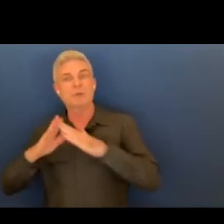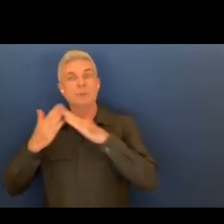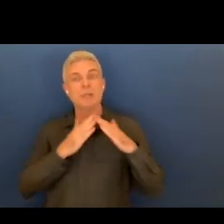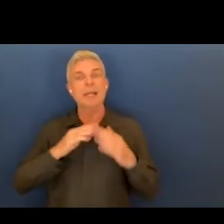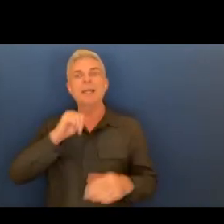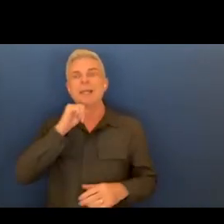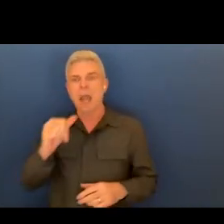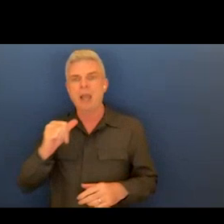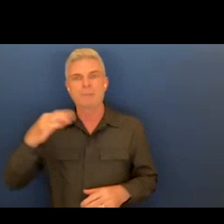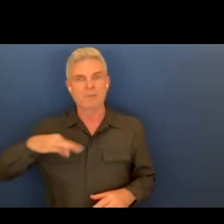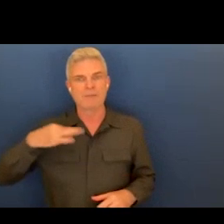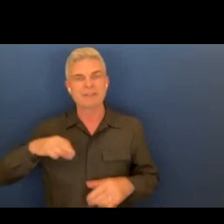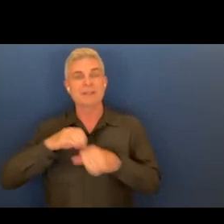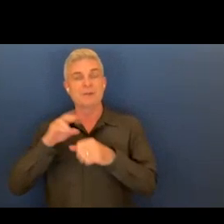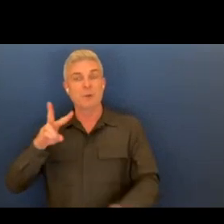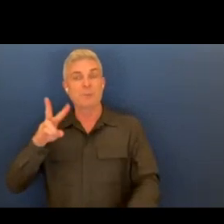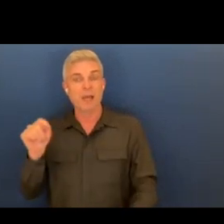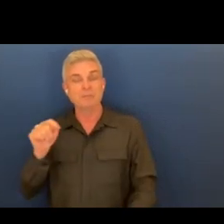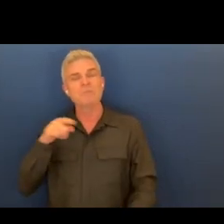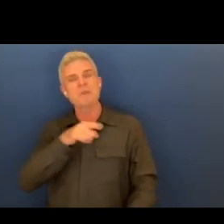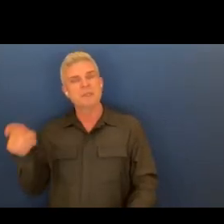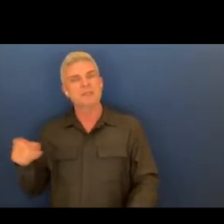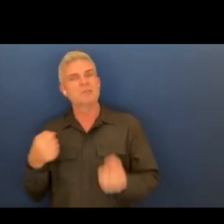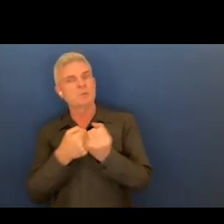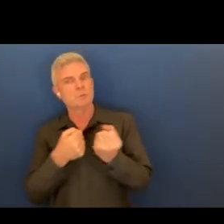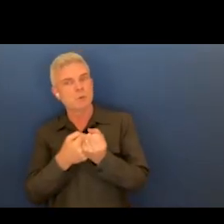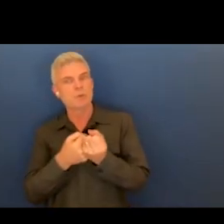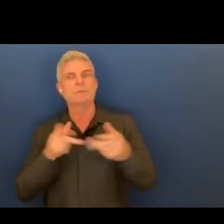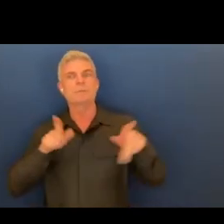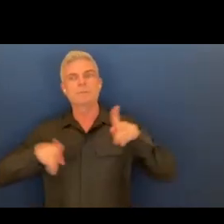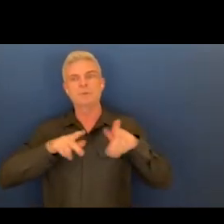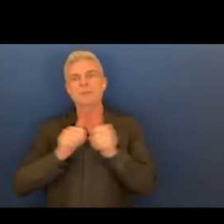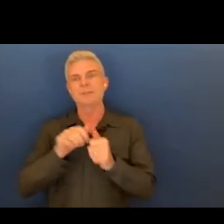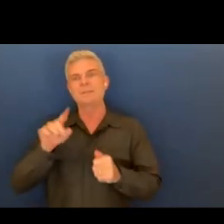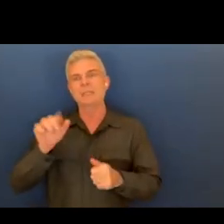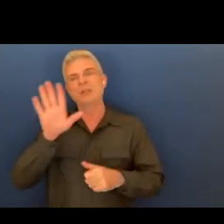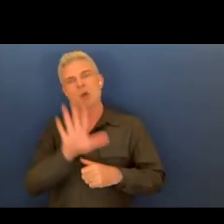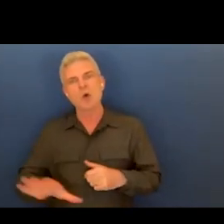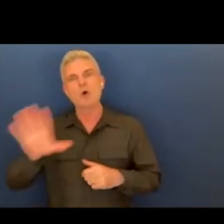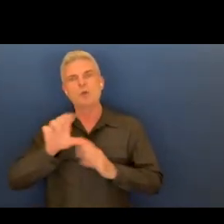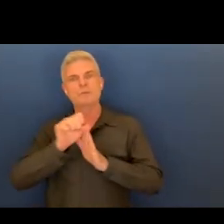in Vermont who are supporters and advocates of those with disabilities across the state.